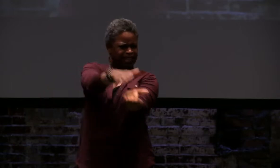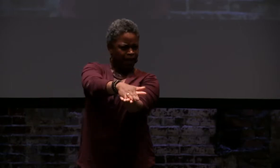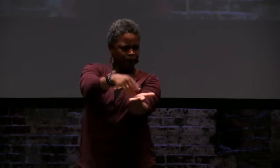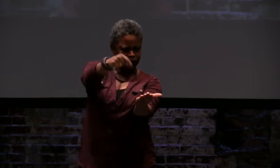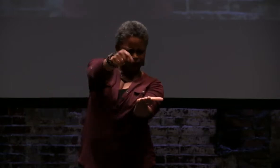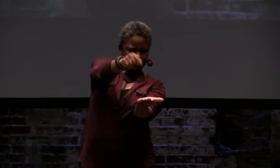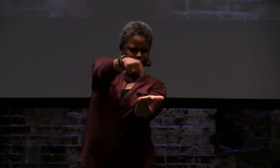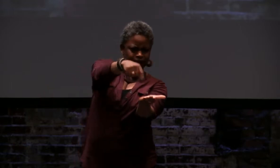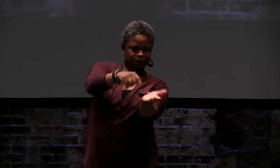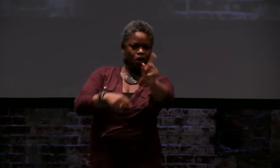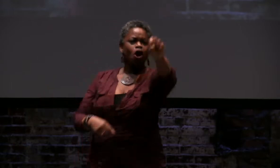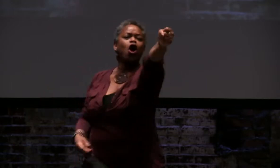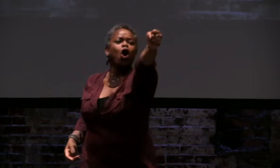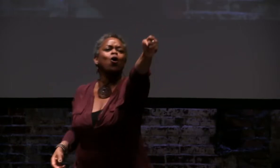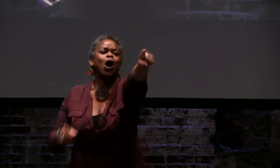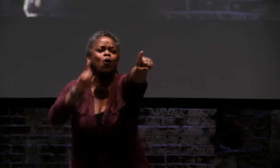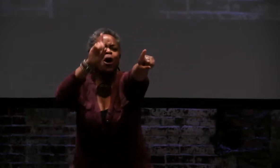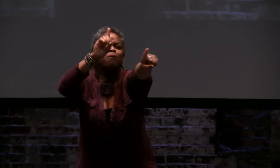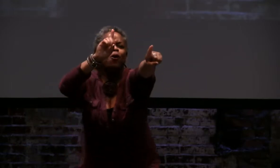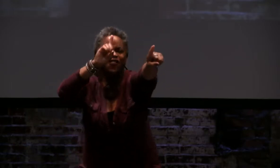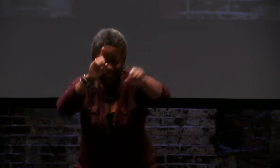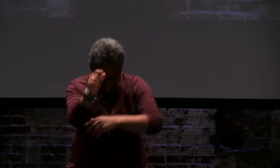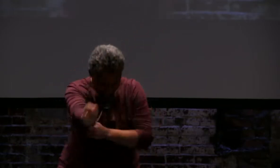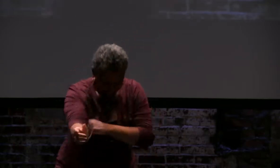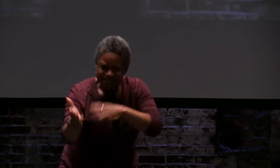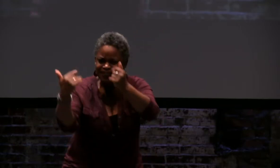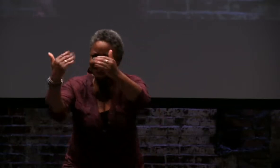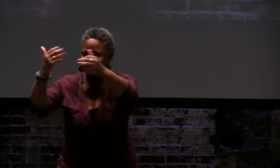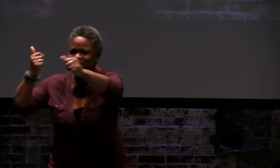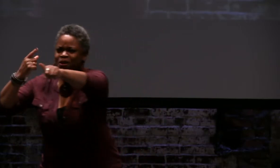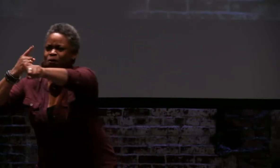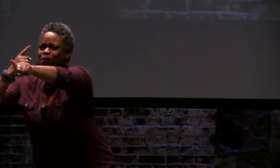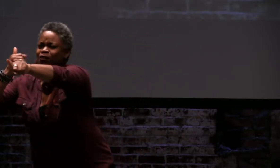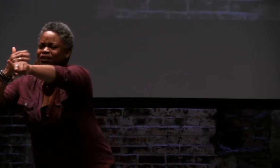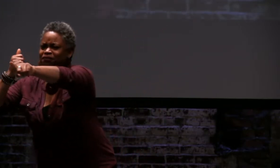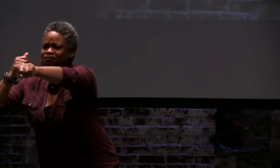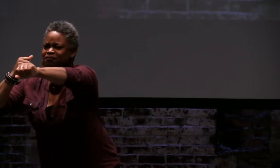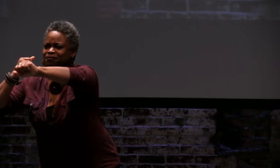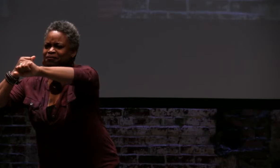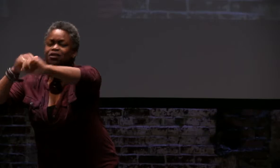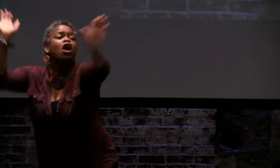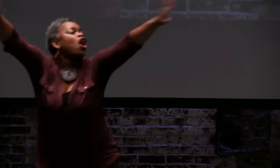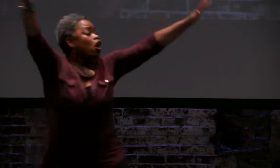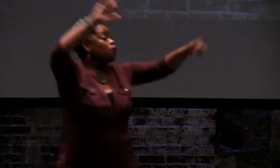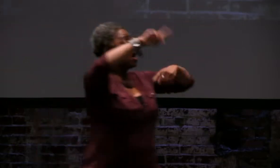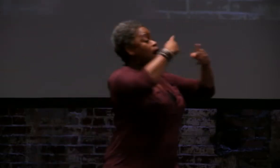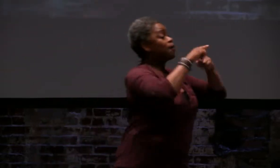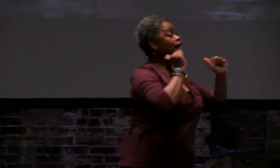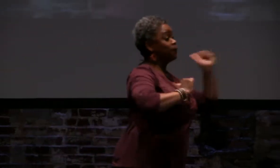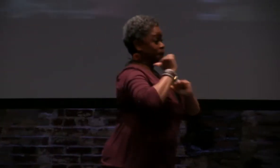some other recognizing entity. Oh, and that's a good thought over there. Over there, right, right, right, yes.